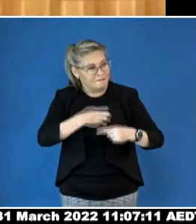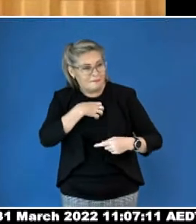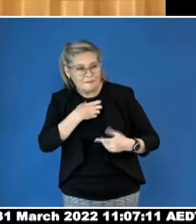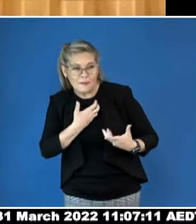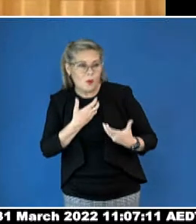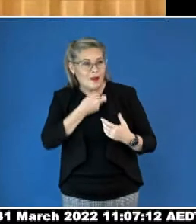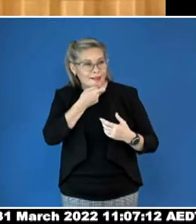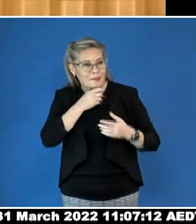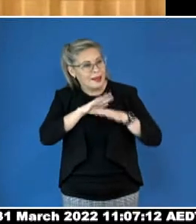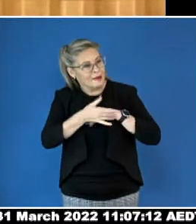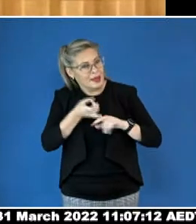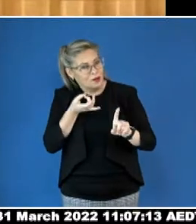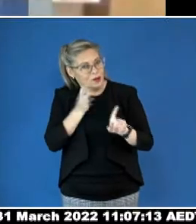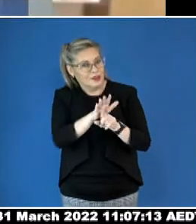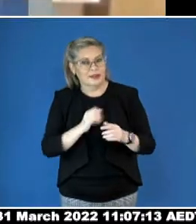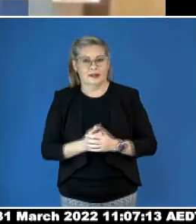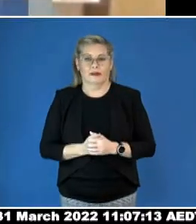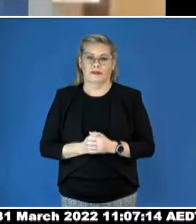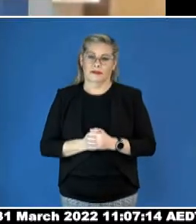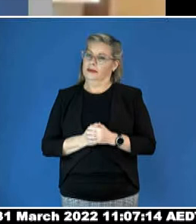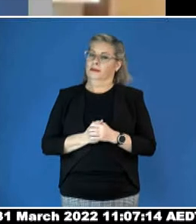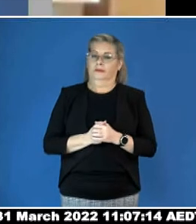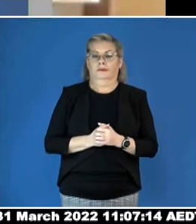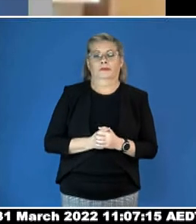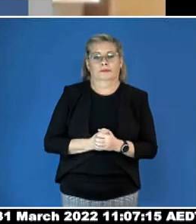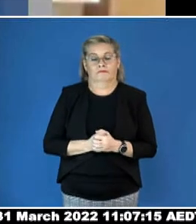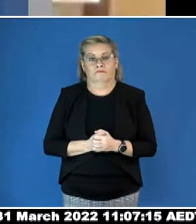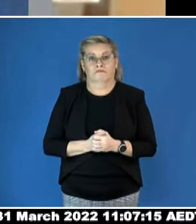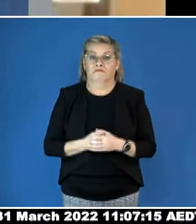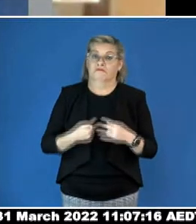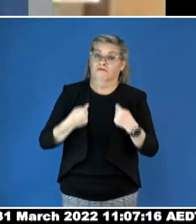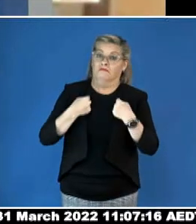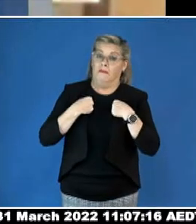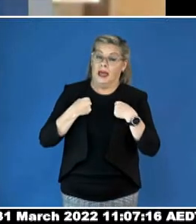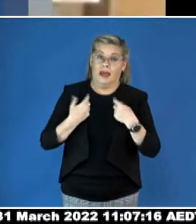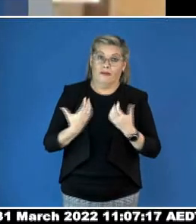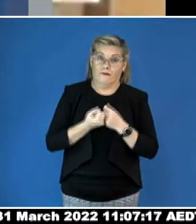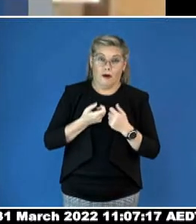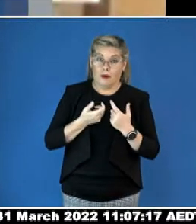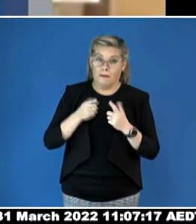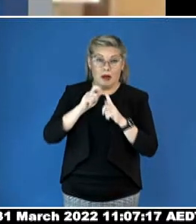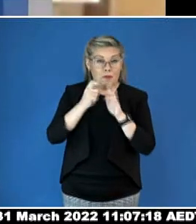Yep. I basically went from - right through from preschool to year 12 and then I